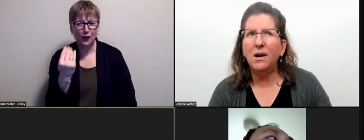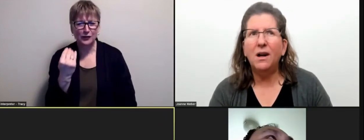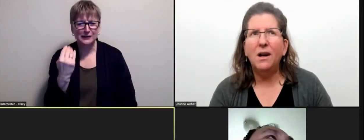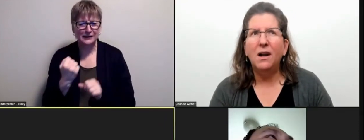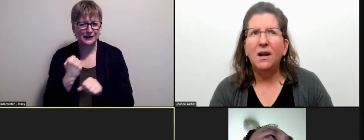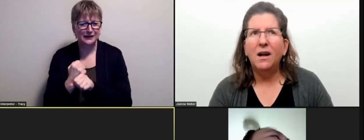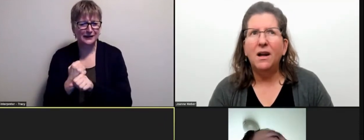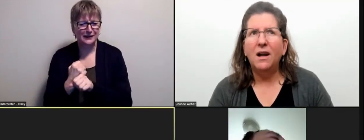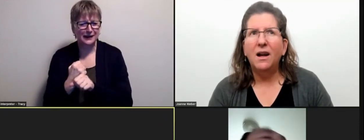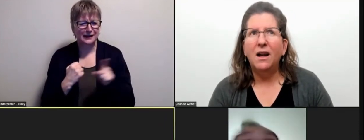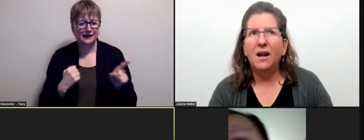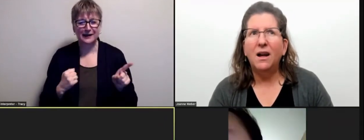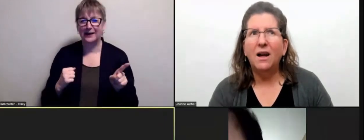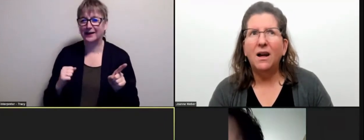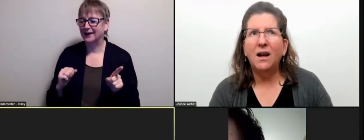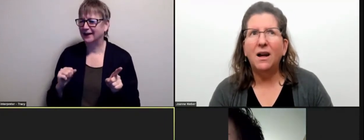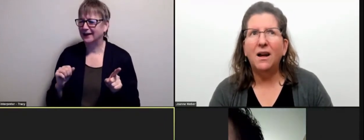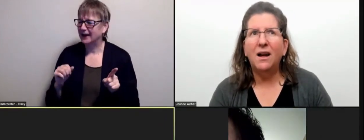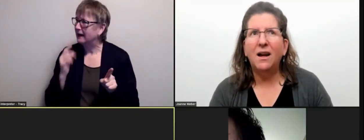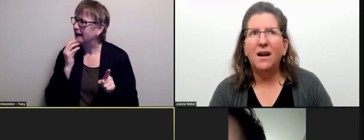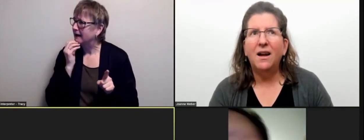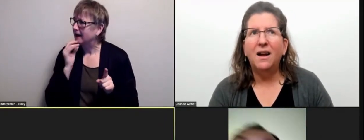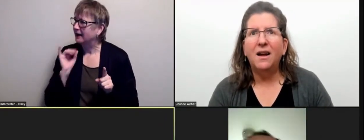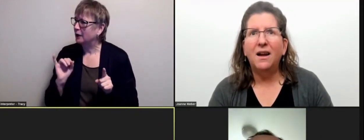Major: So that would be 13 years.